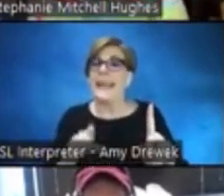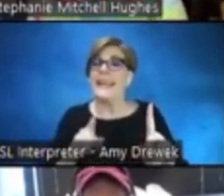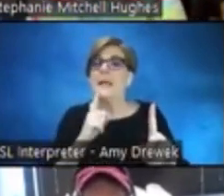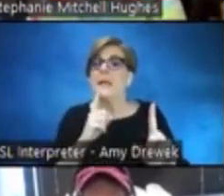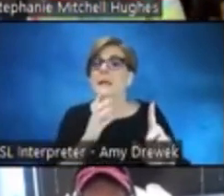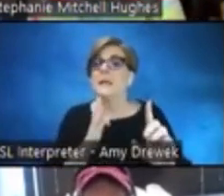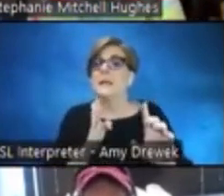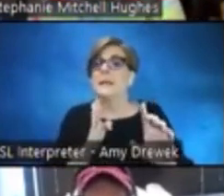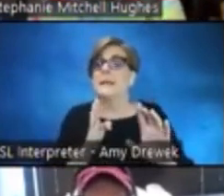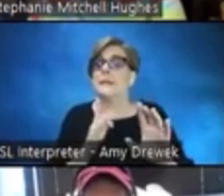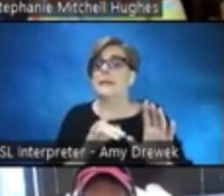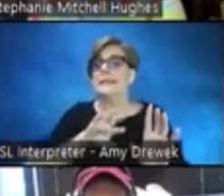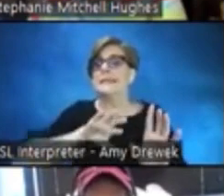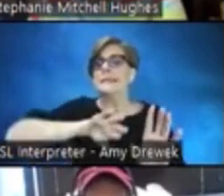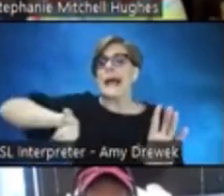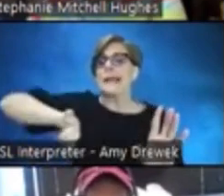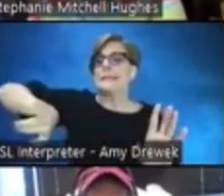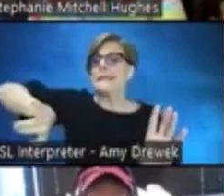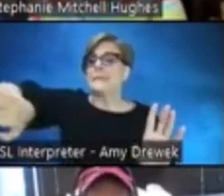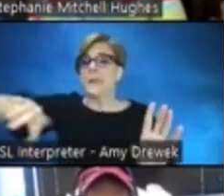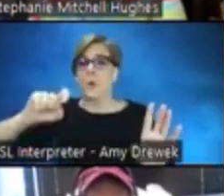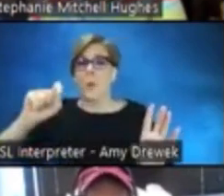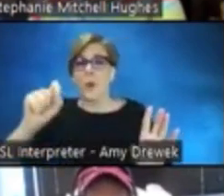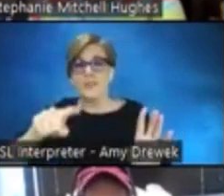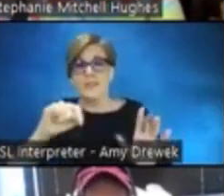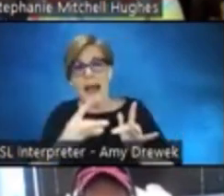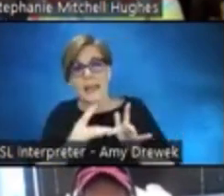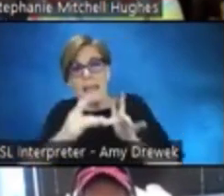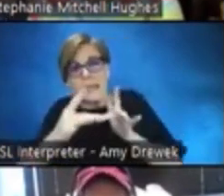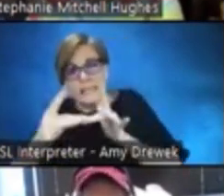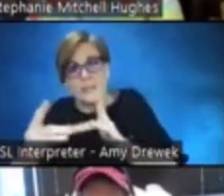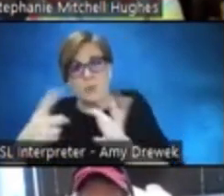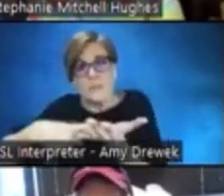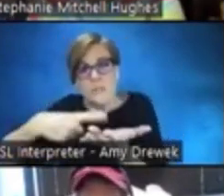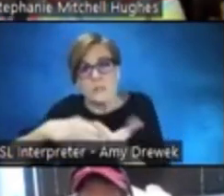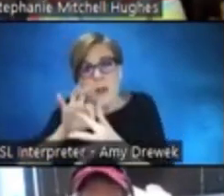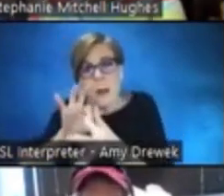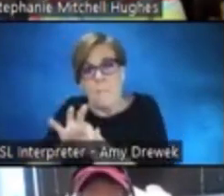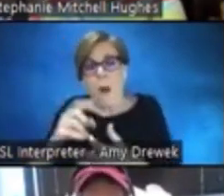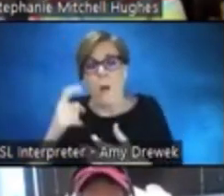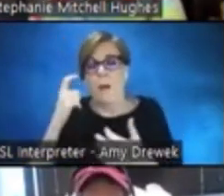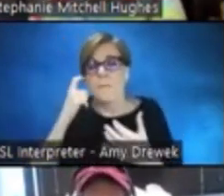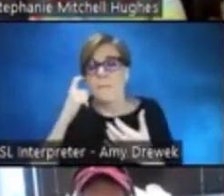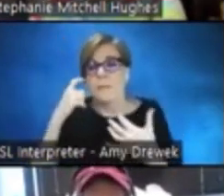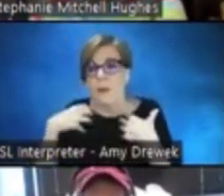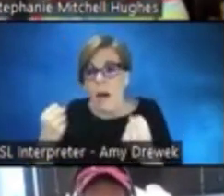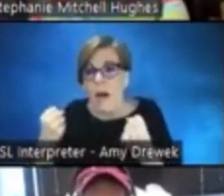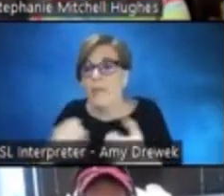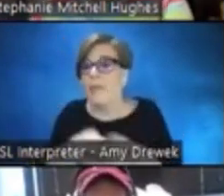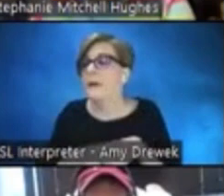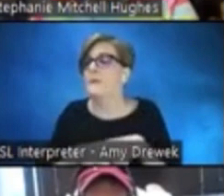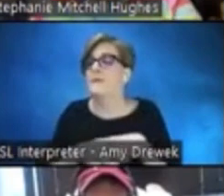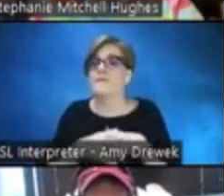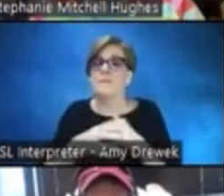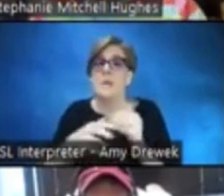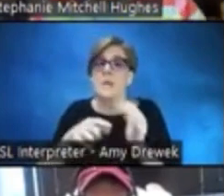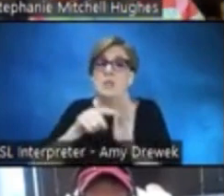CONVERSATIONS ABOUT MENTAL HEALTH AND SUICIDAL IDEAS THAT MAKE US